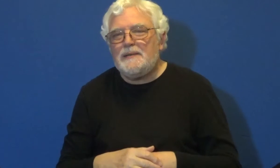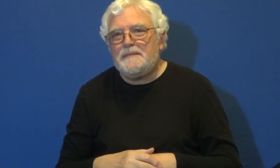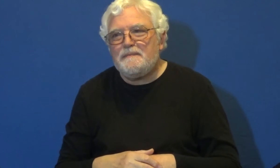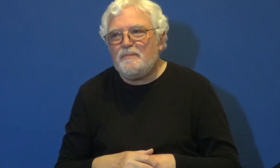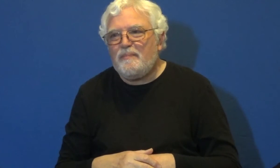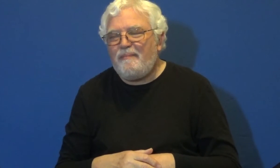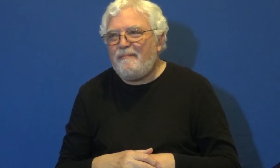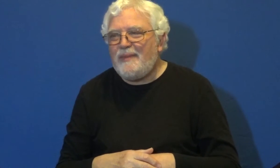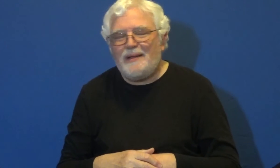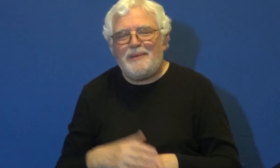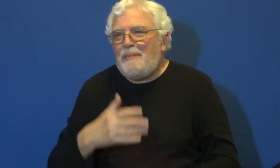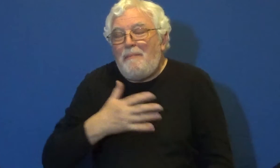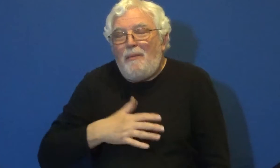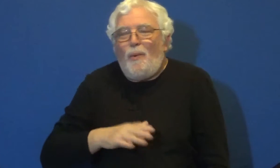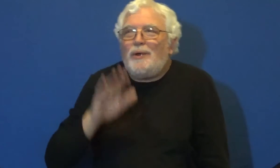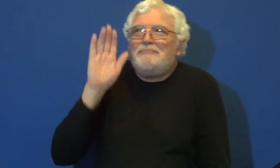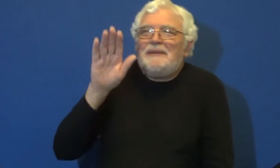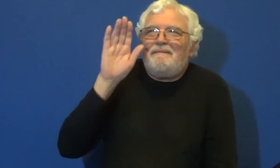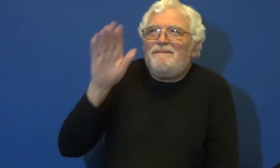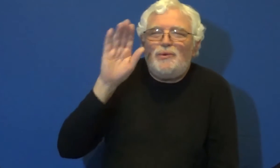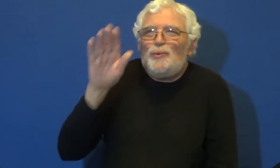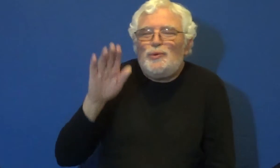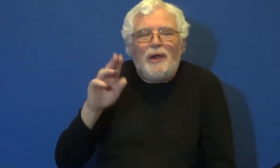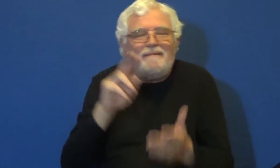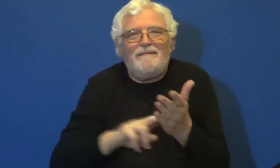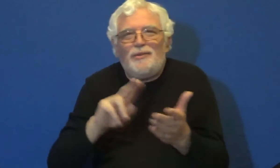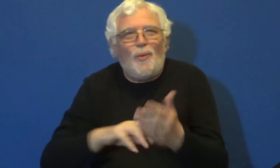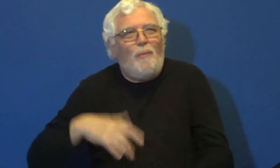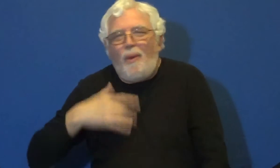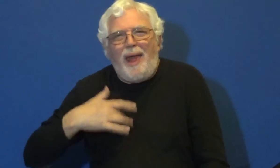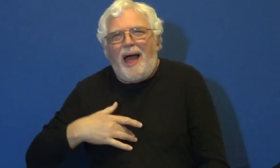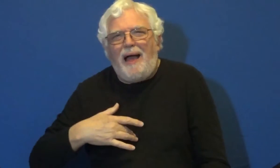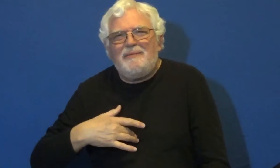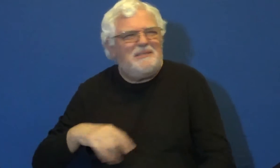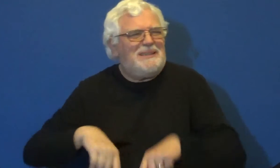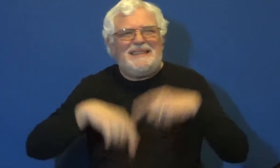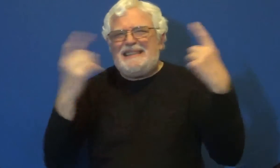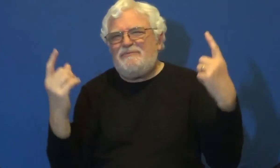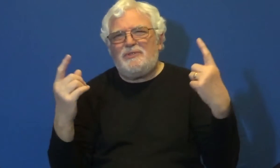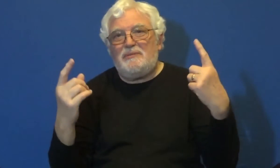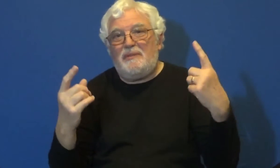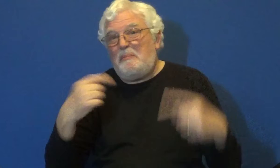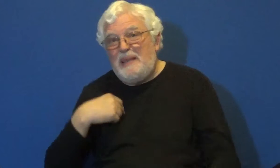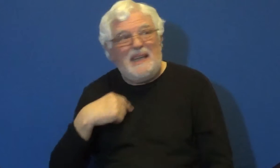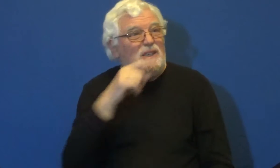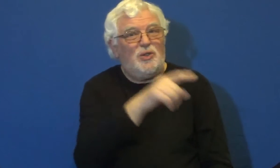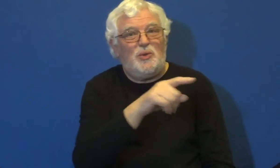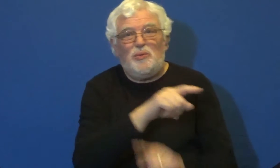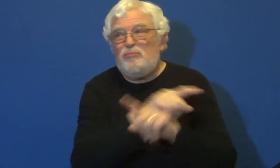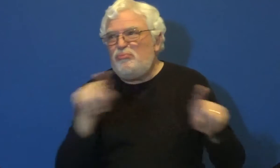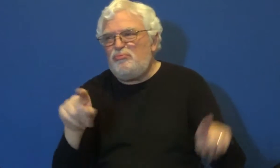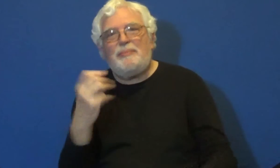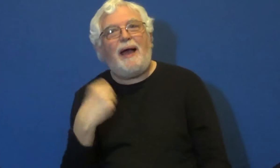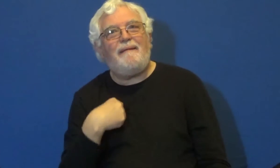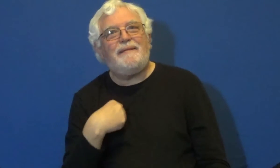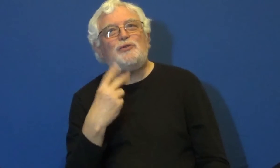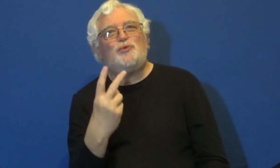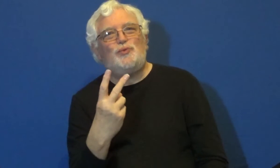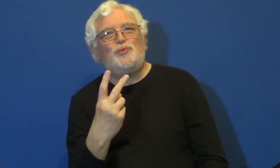Aspirations of normal life are different for all of us, mine is hugging grandchildren